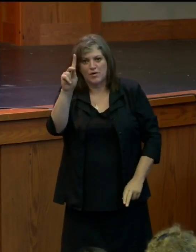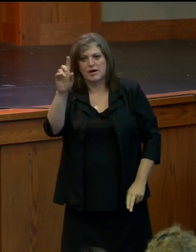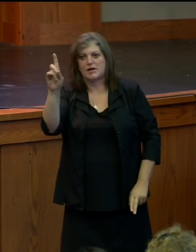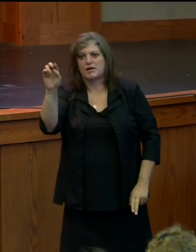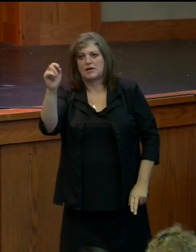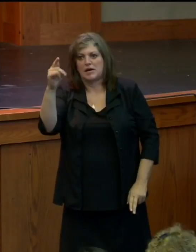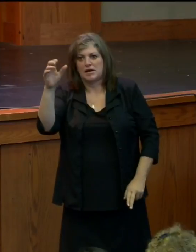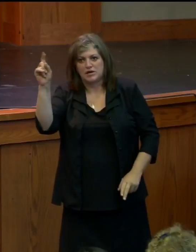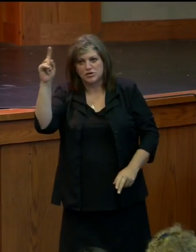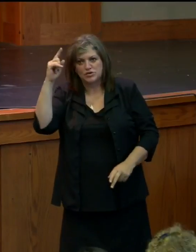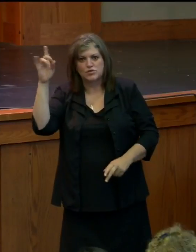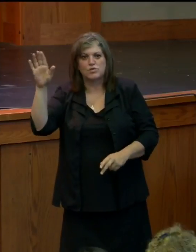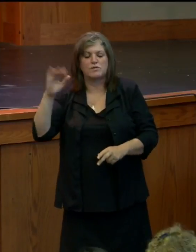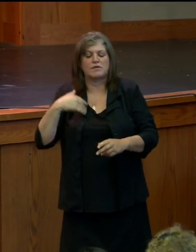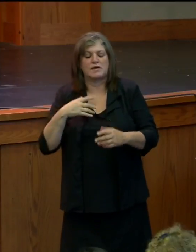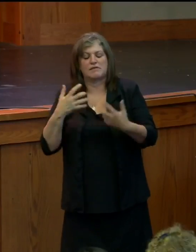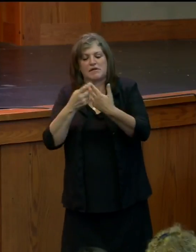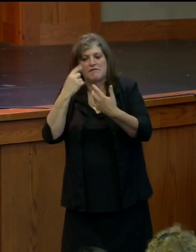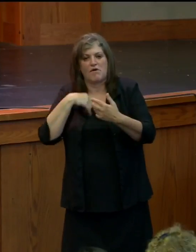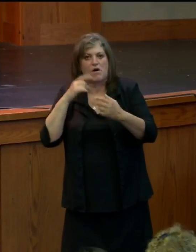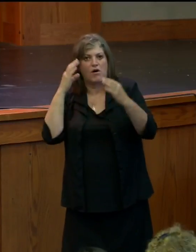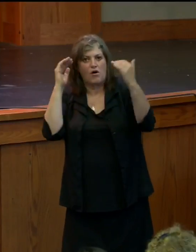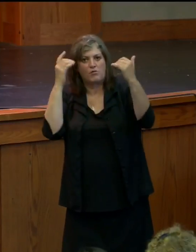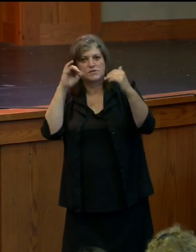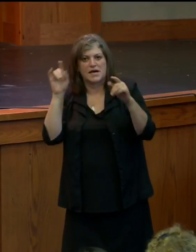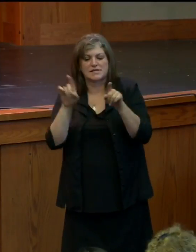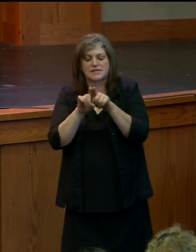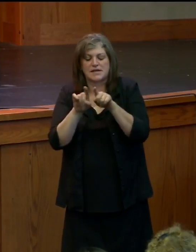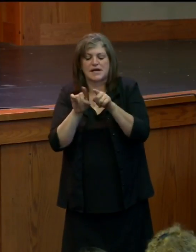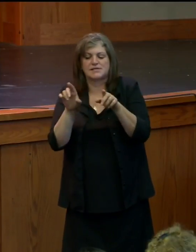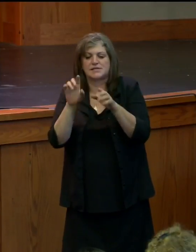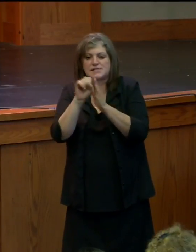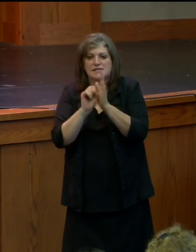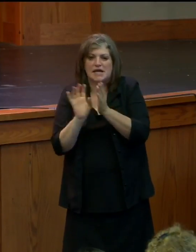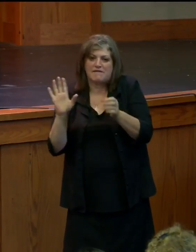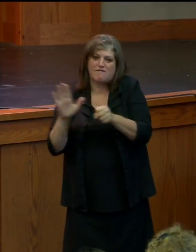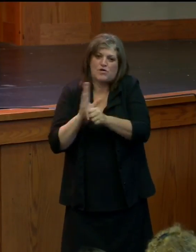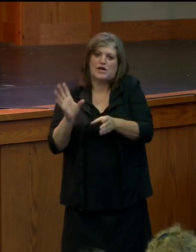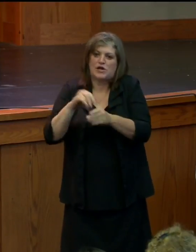ASPIRATIONS AS A STATE, FULLY INCLUDED IN THE UNITED STATES DEMOCRACY.